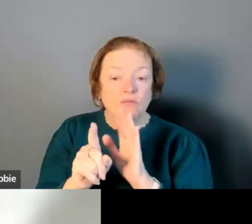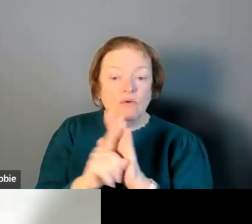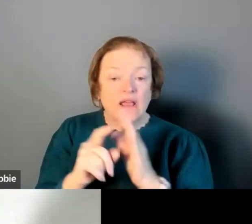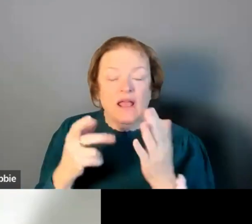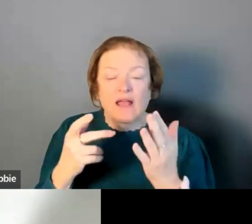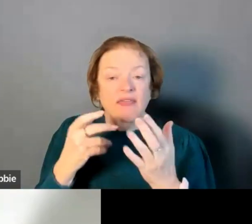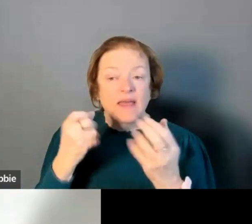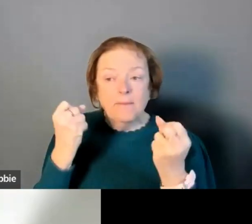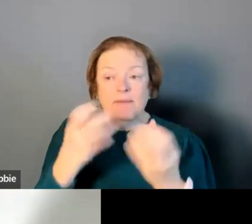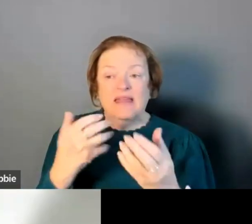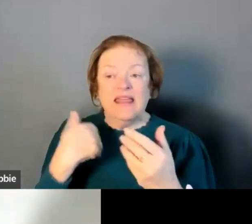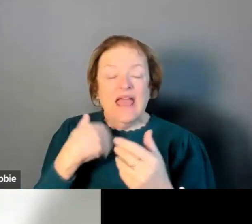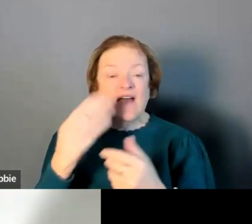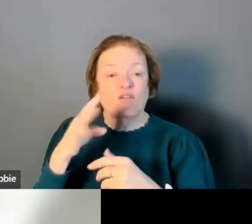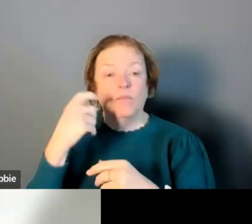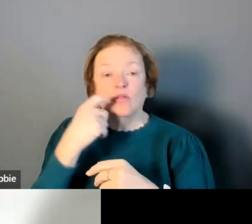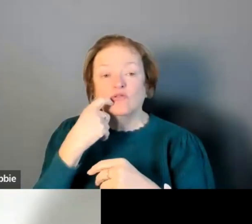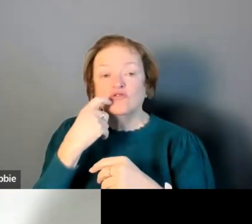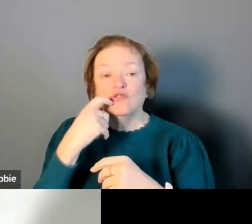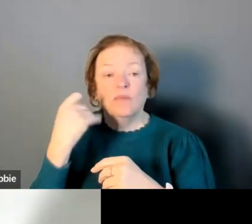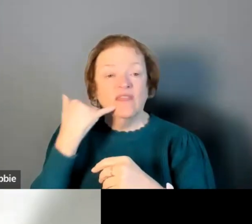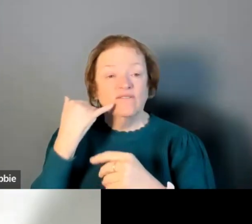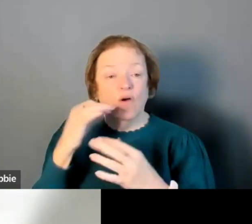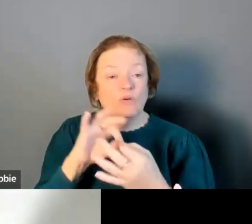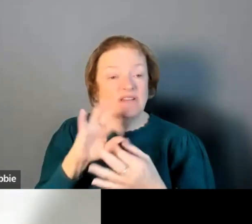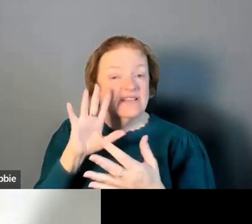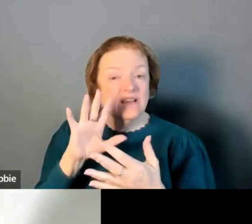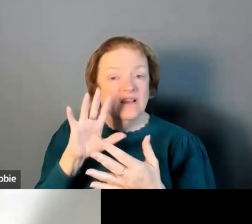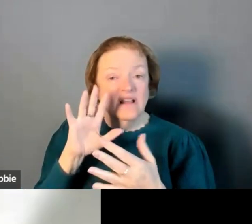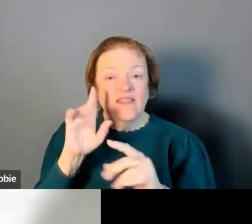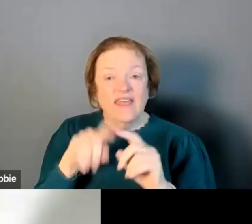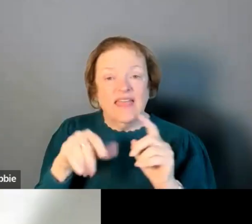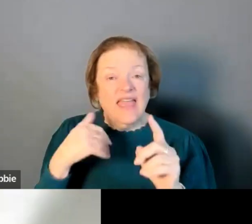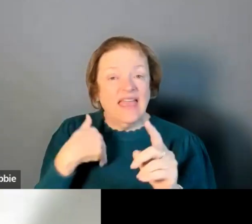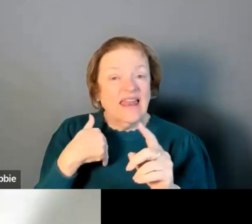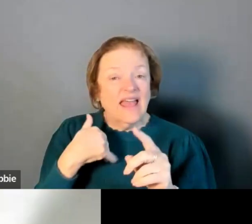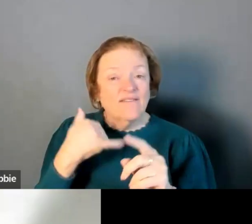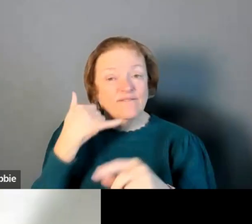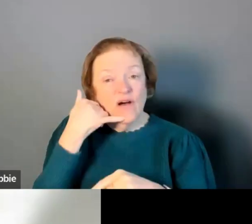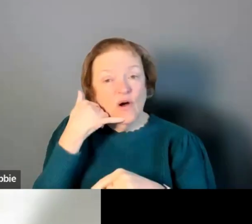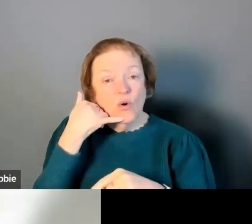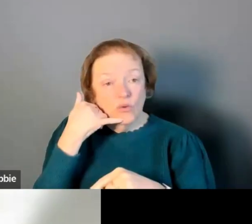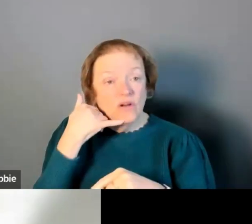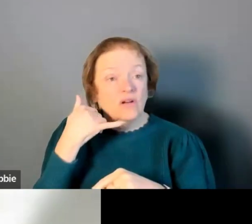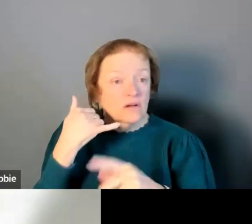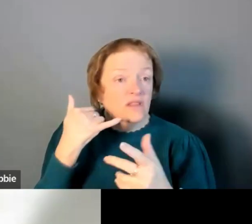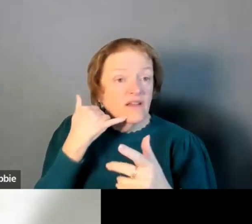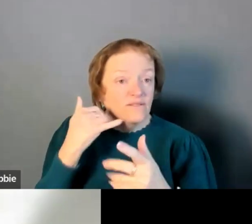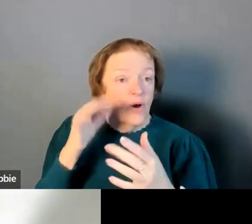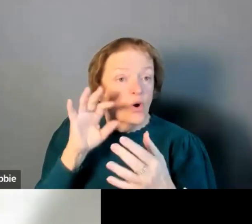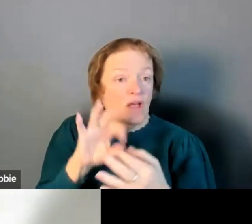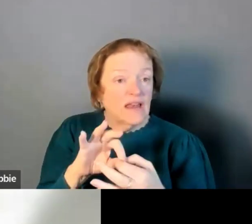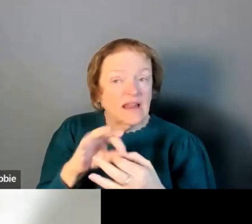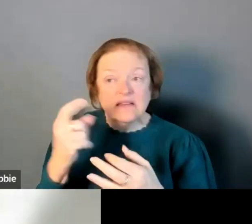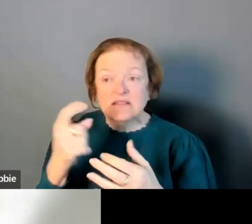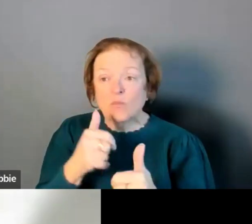phones are connected. They're not supposed to have phones, but think about middle school, high school. Their phones are connected, somebody texts them, their phone is on,